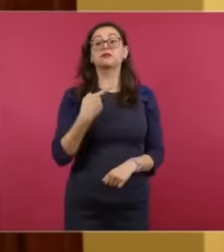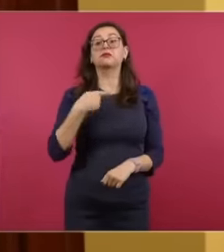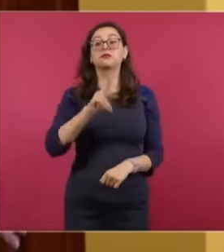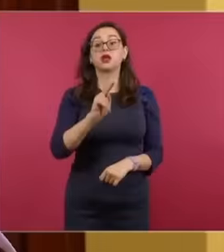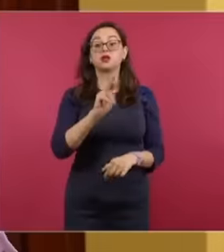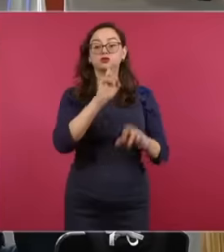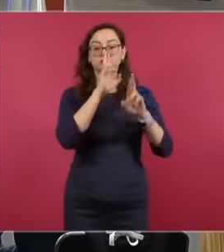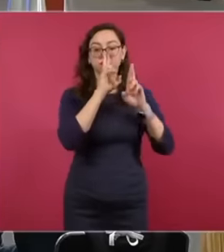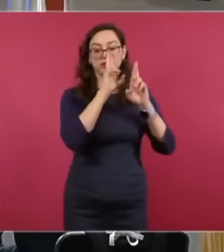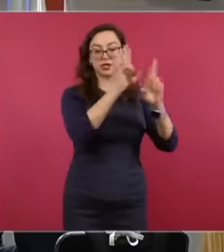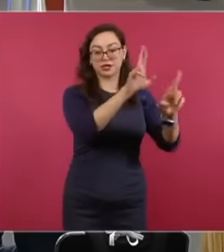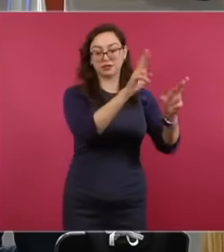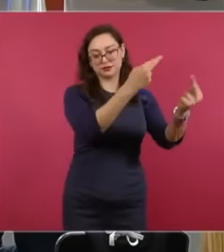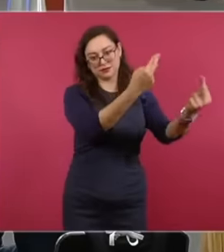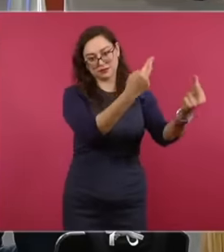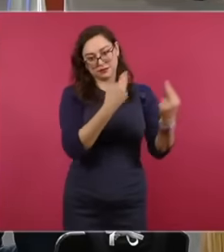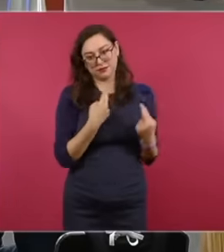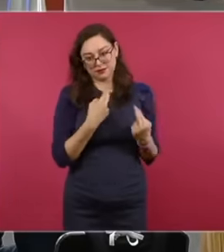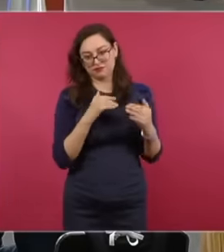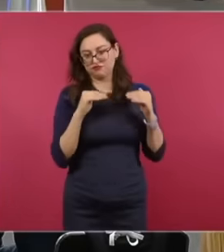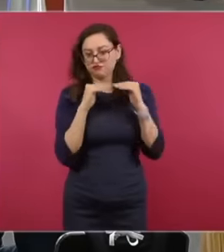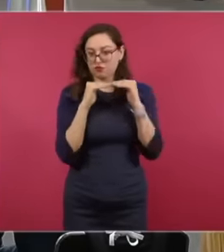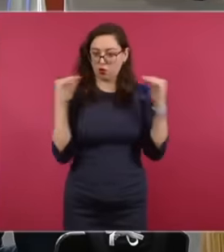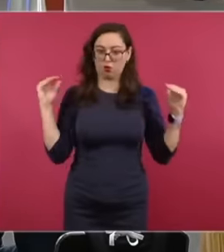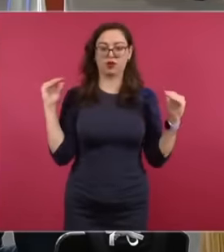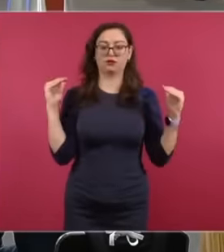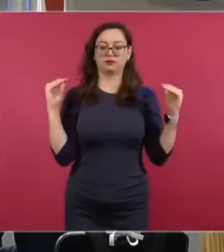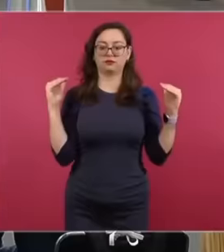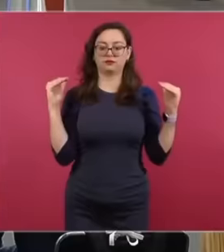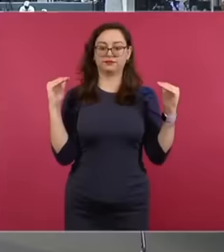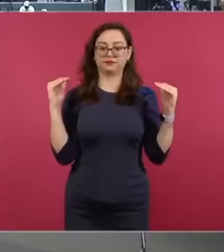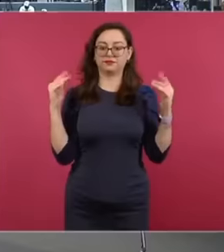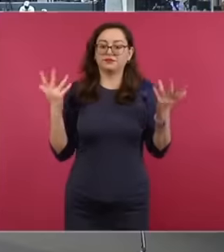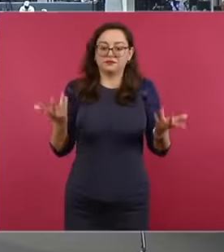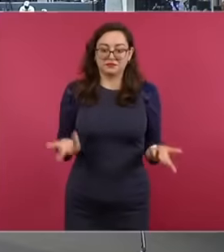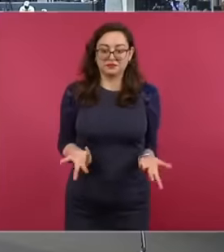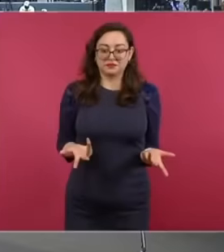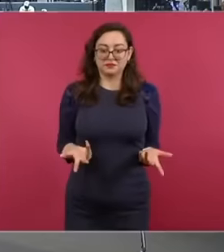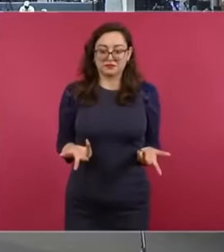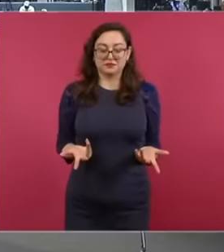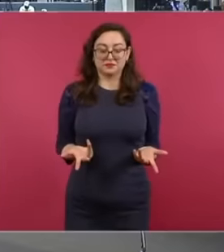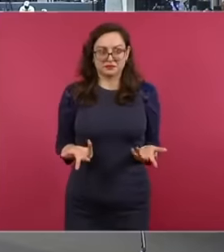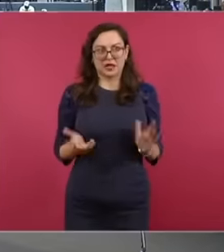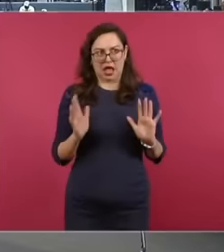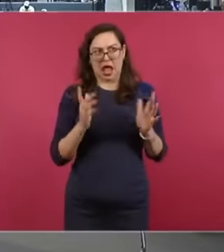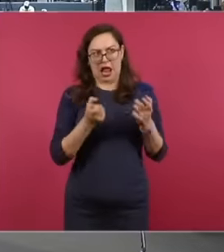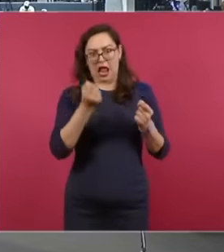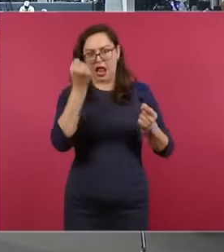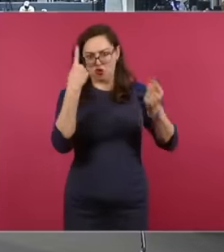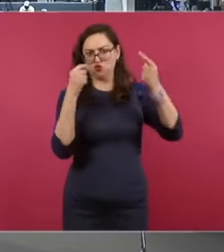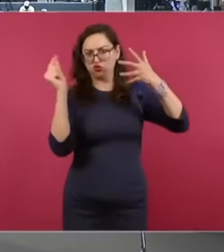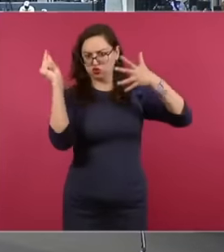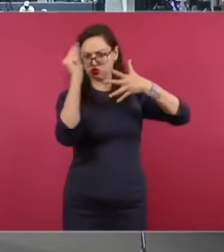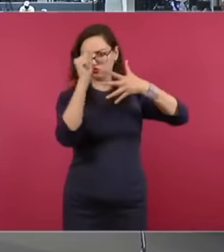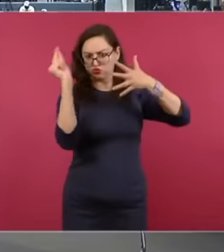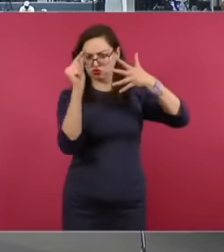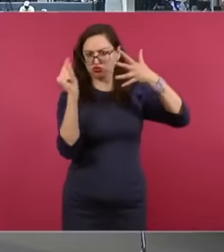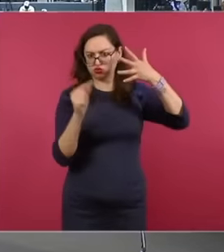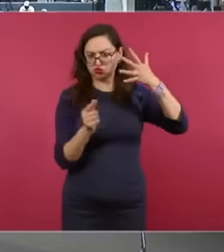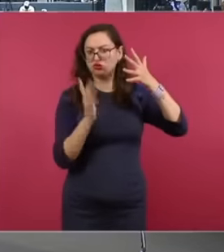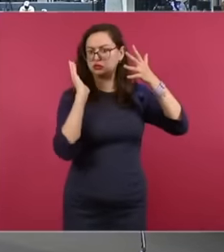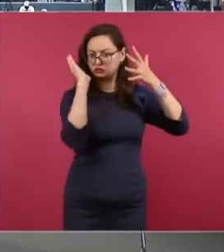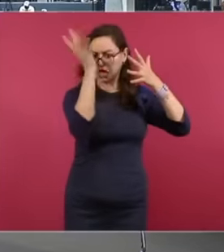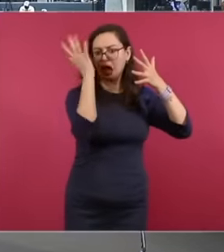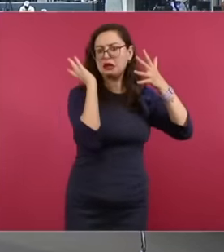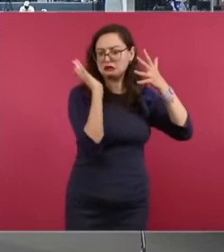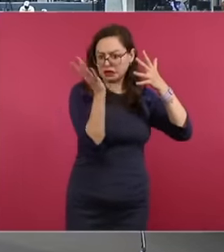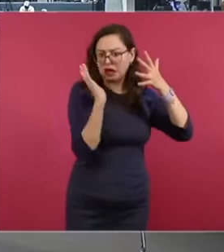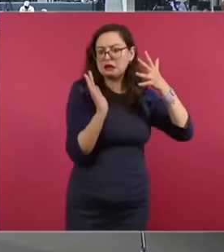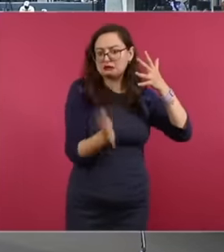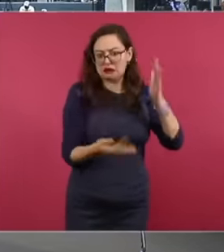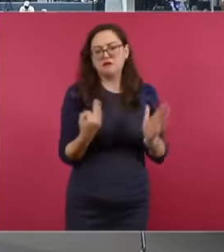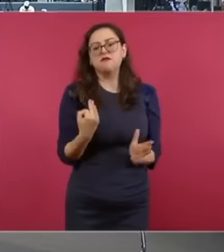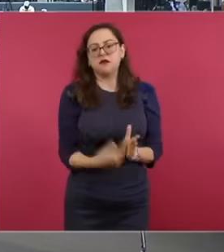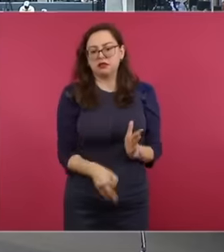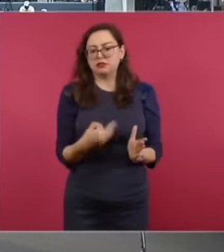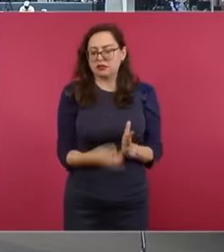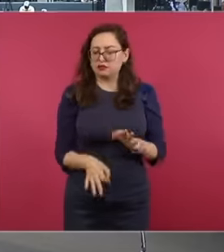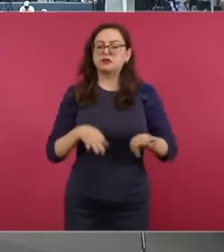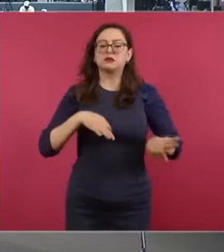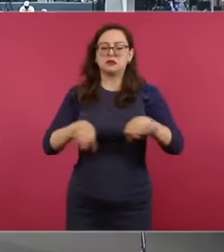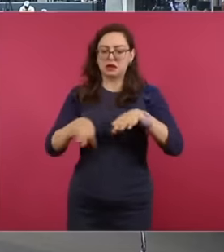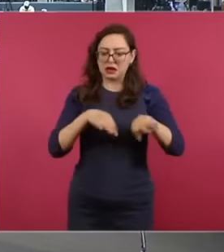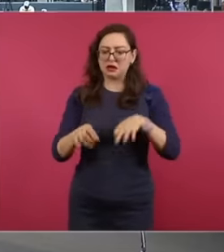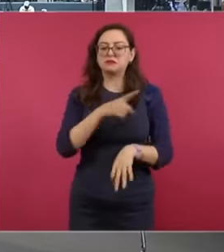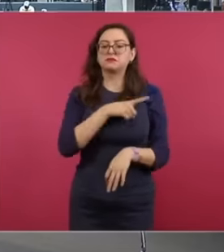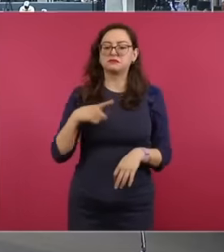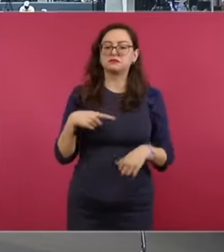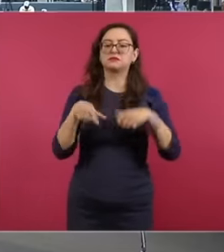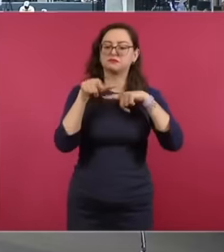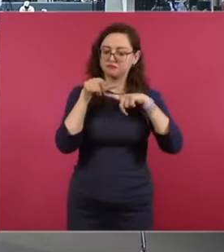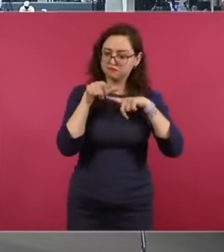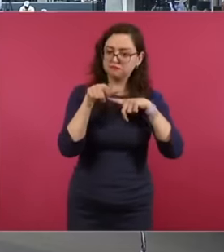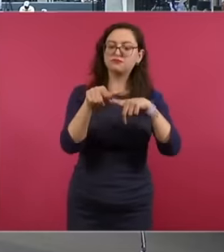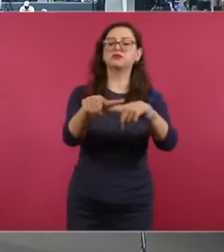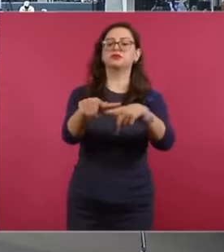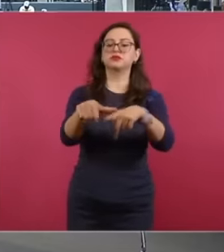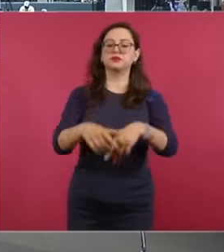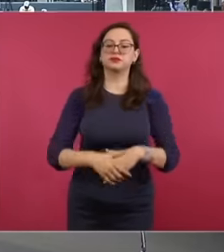our sovereignties they already have that and they are working and we are going to continue doing it and we